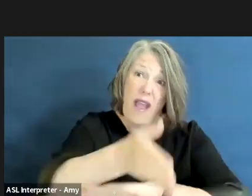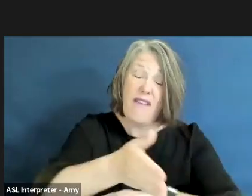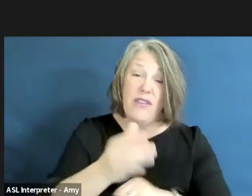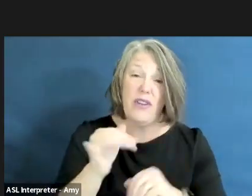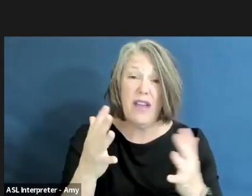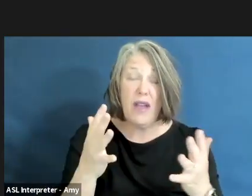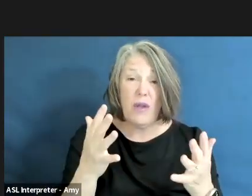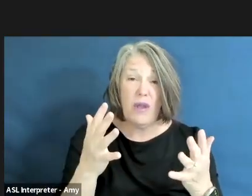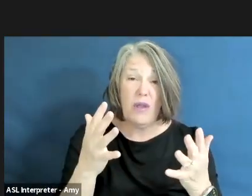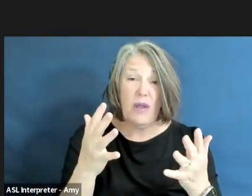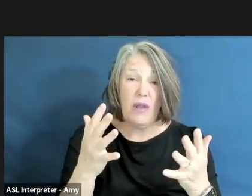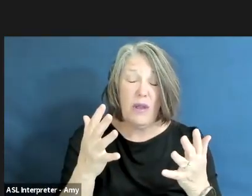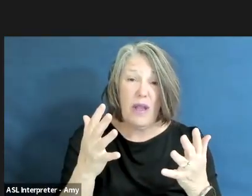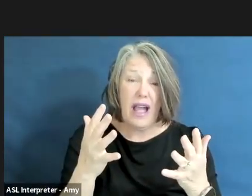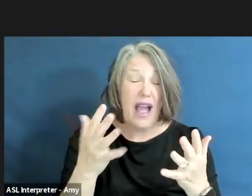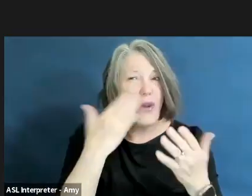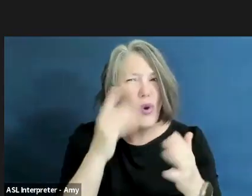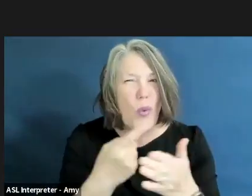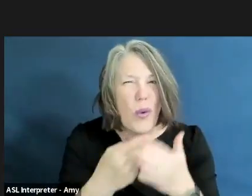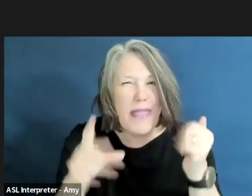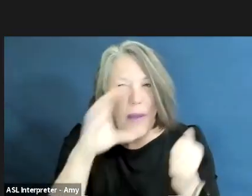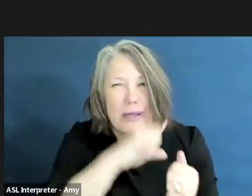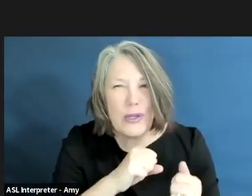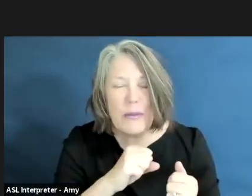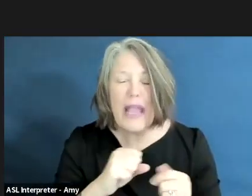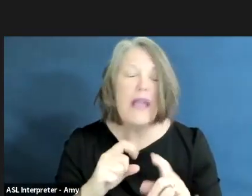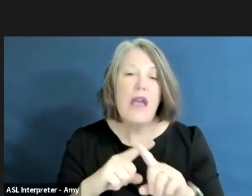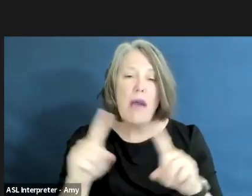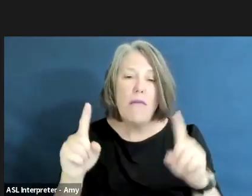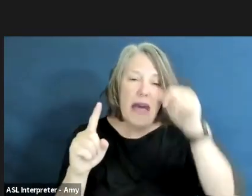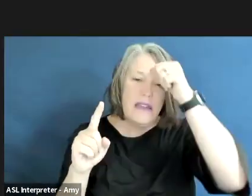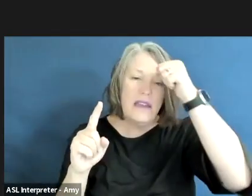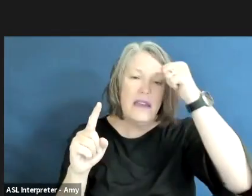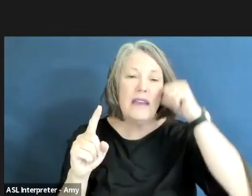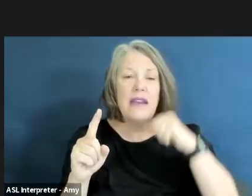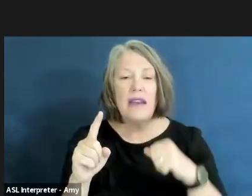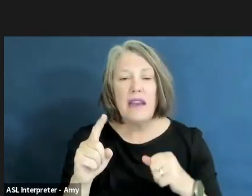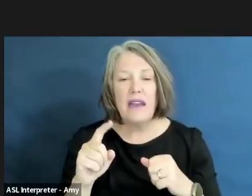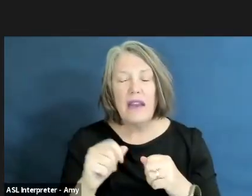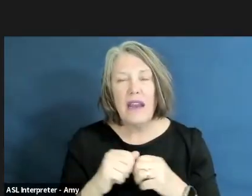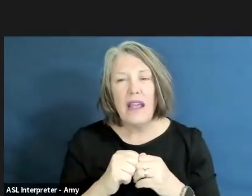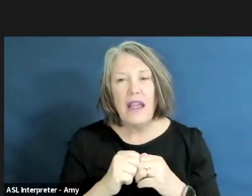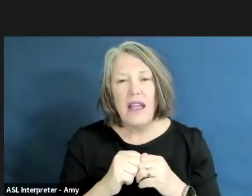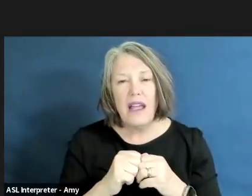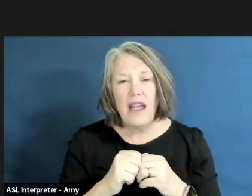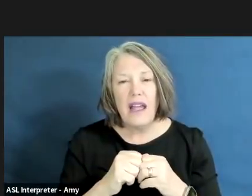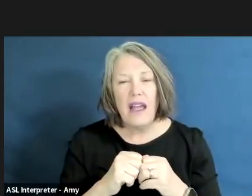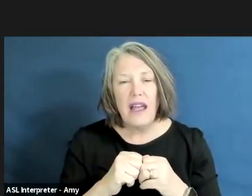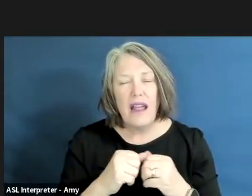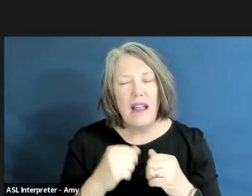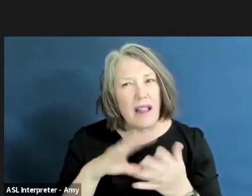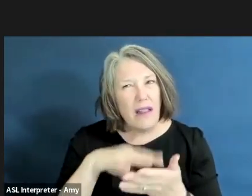I don't know what they were assuming. However, upon learning that my husband was going to propose,